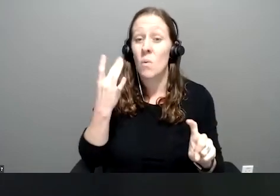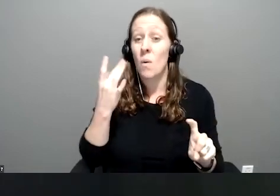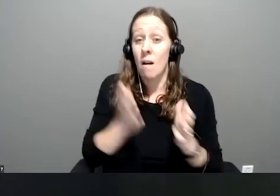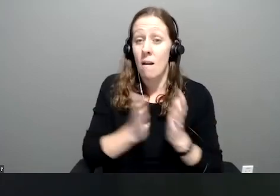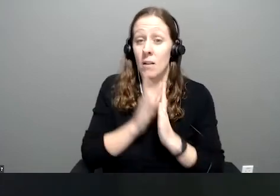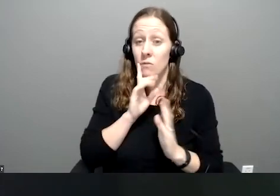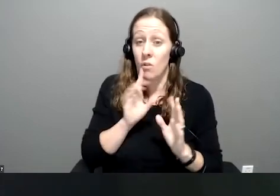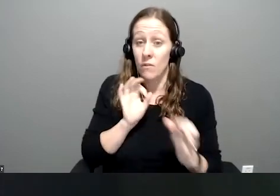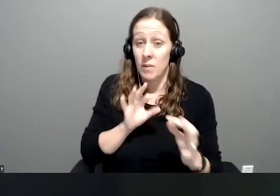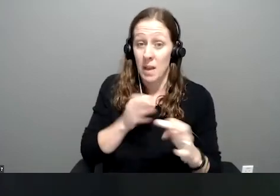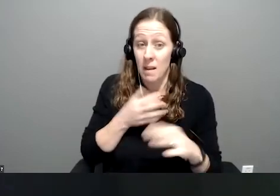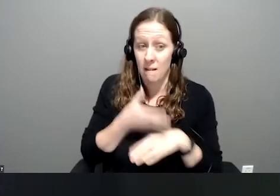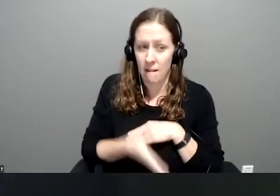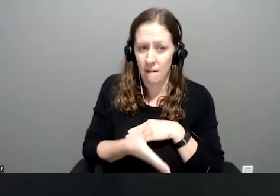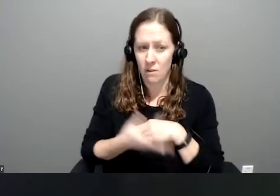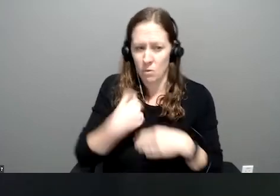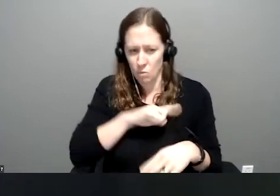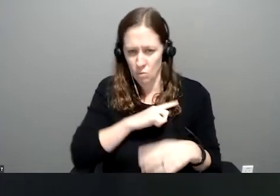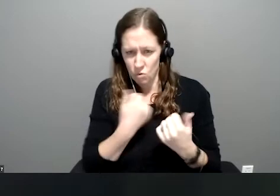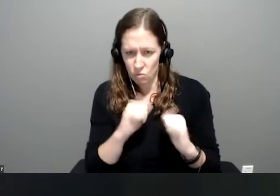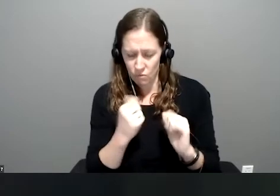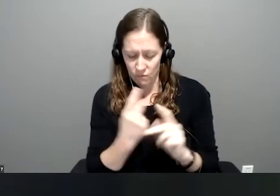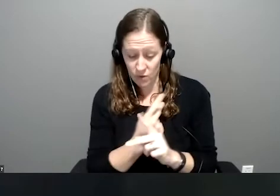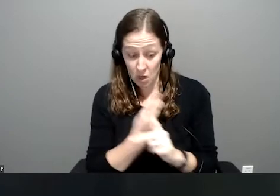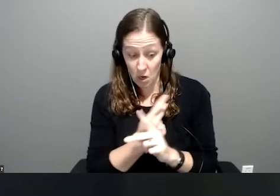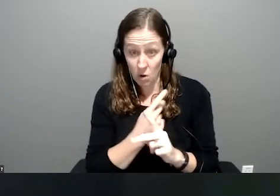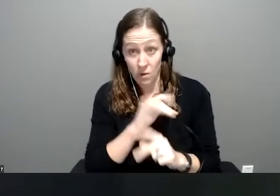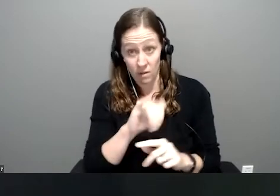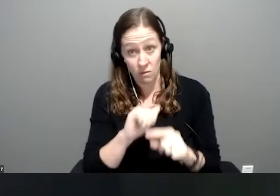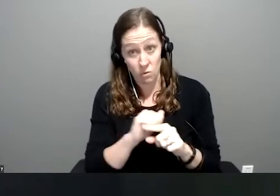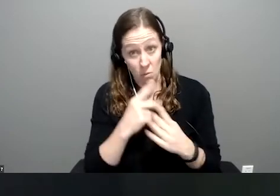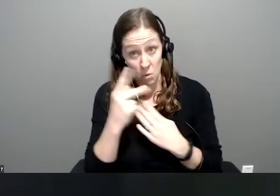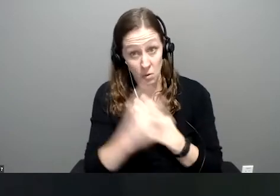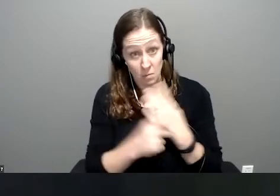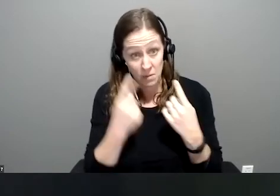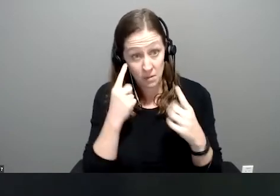was to ascertain whether the training program was effective in having these businesses and